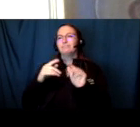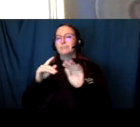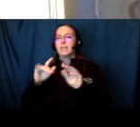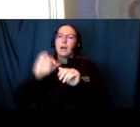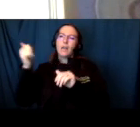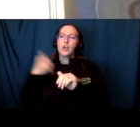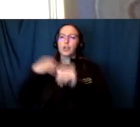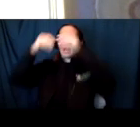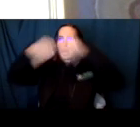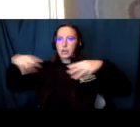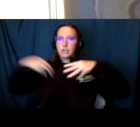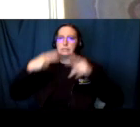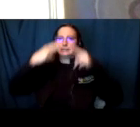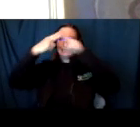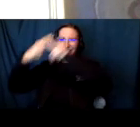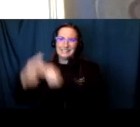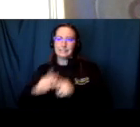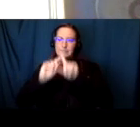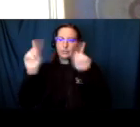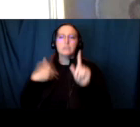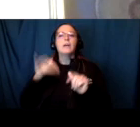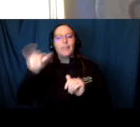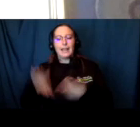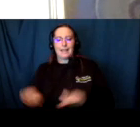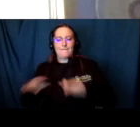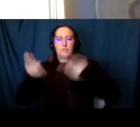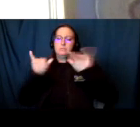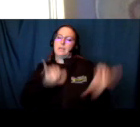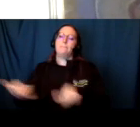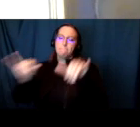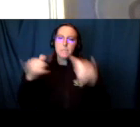but they will have that level um so that's where he is.